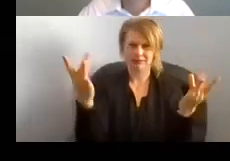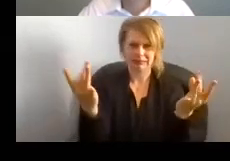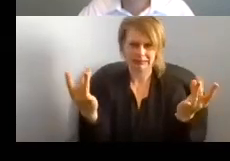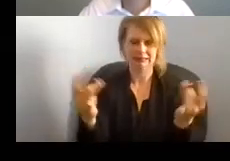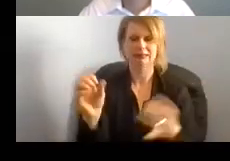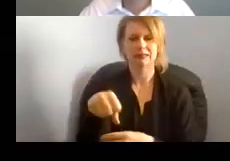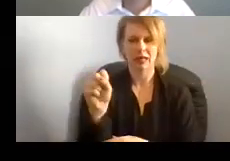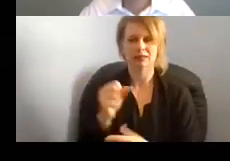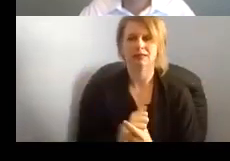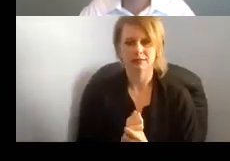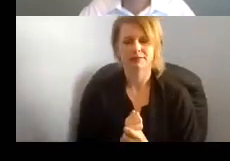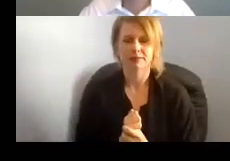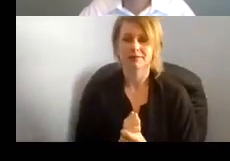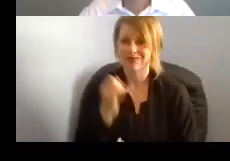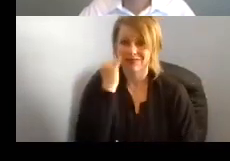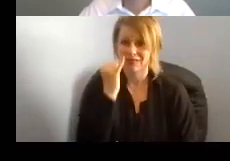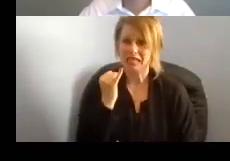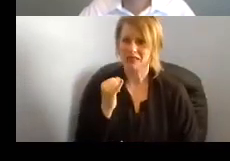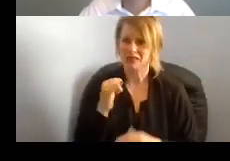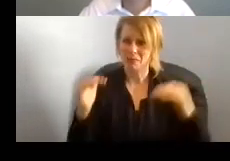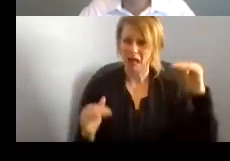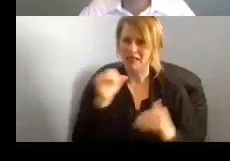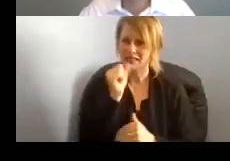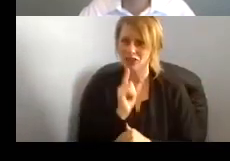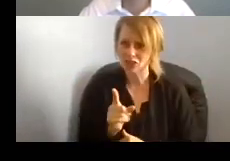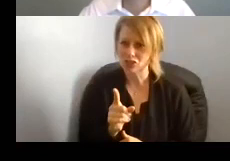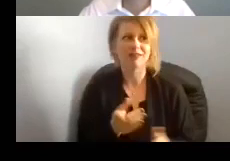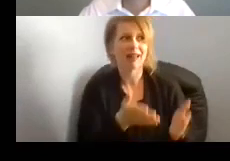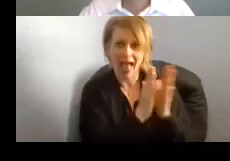of the balance, ask the kids. They can actually provide